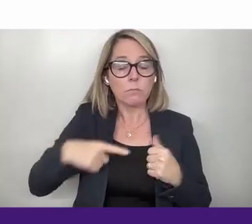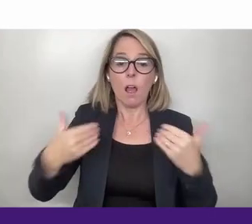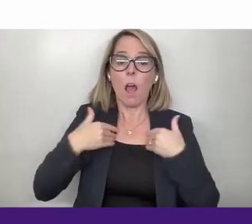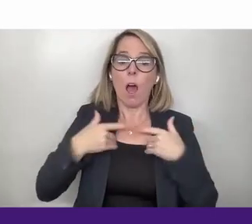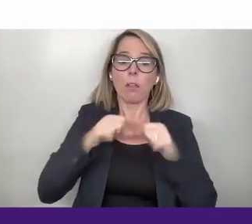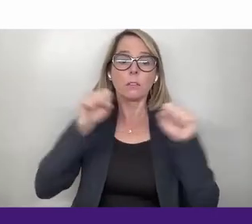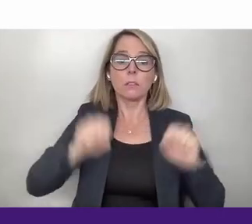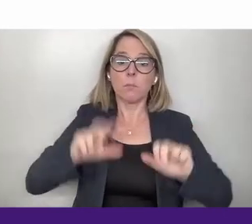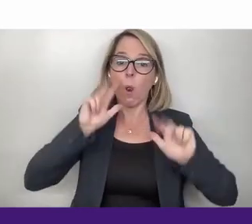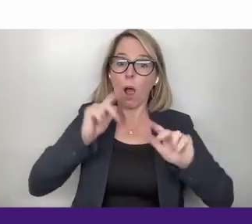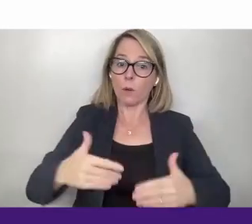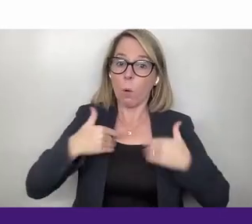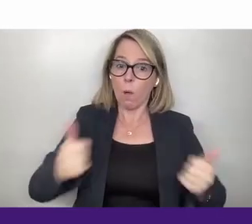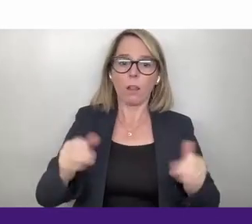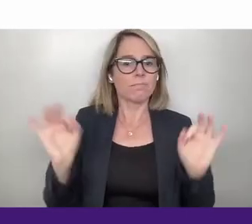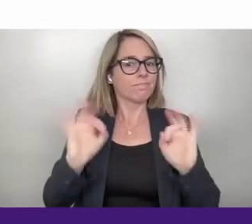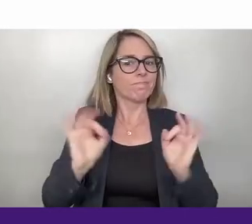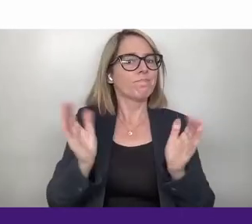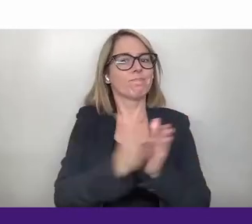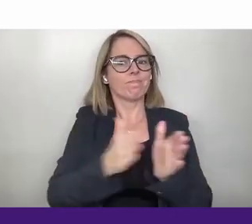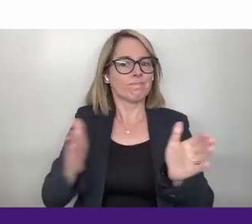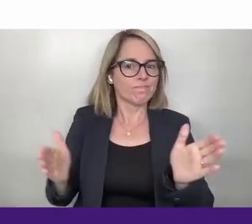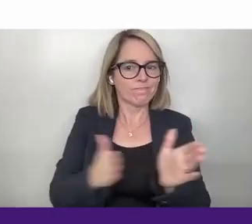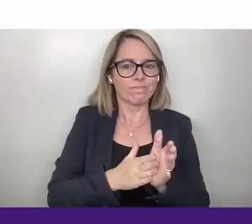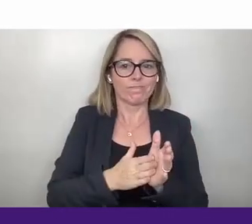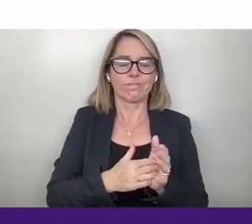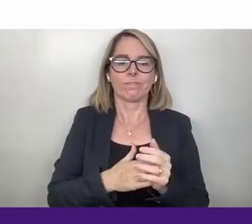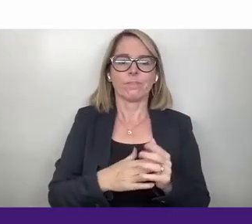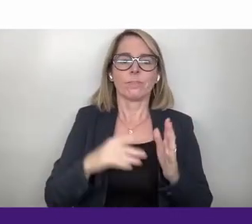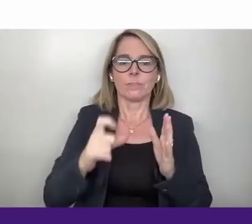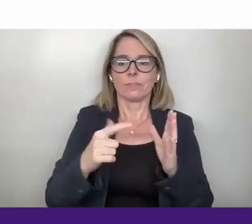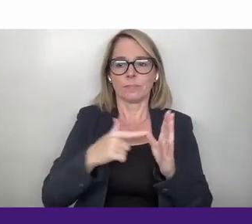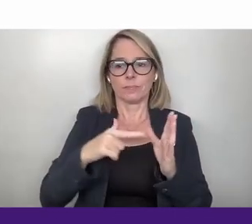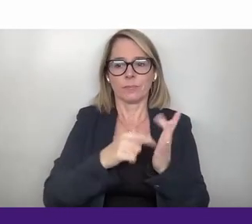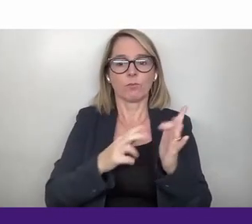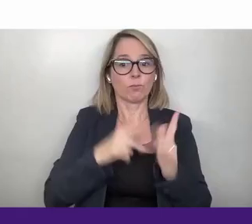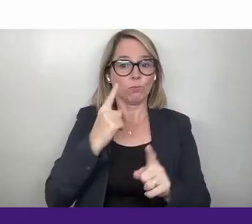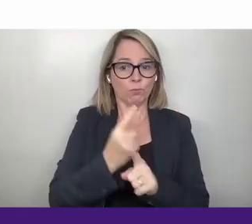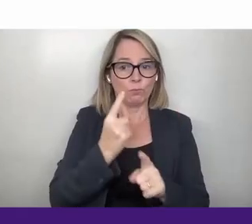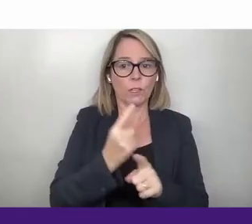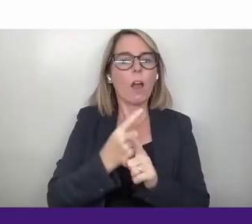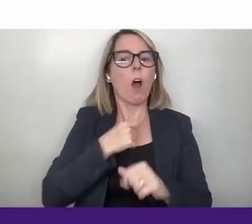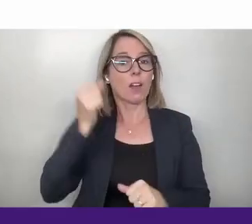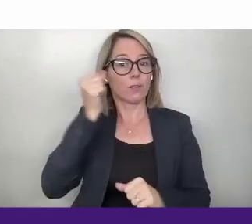Catrin: I know going to see a doctor can be stressful, but today we are going to